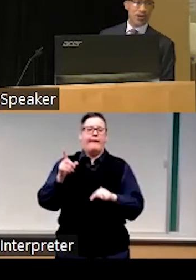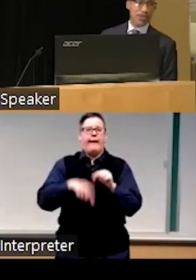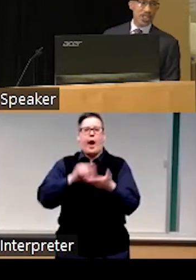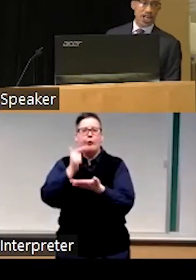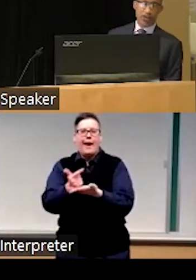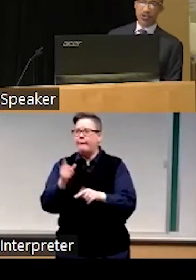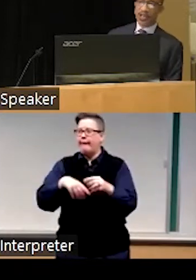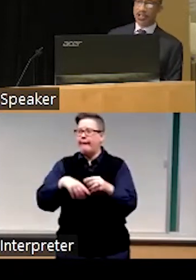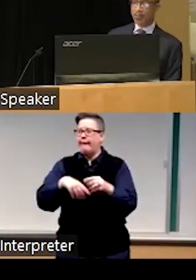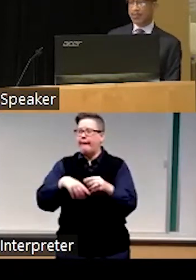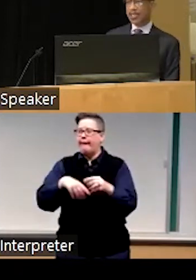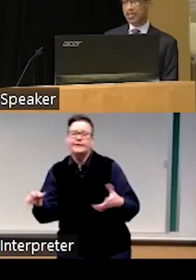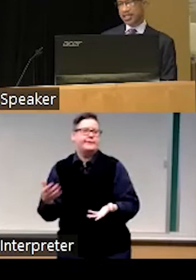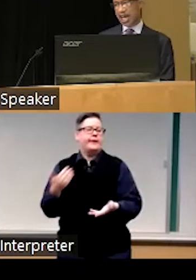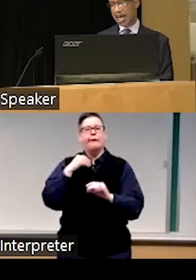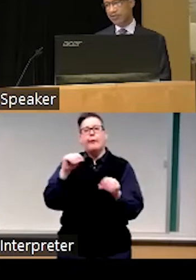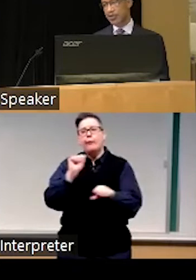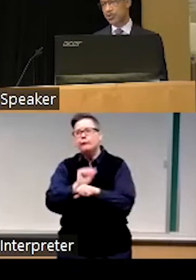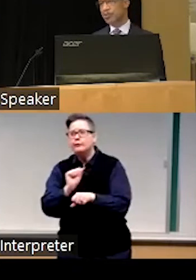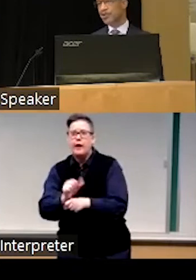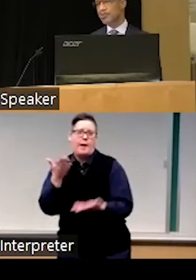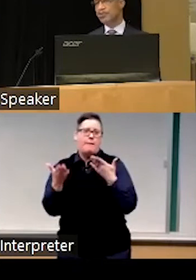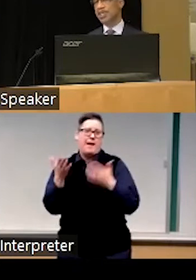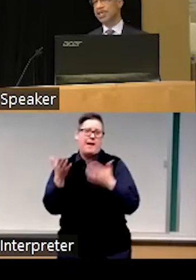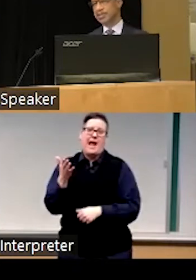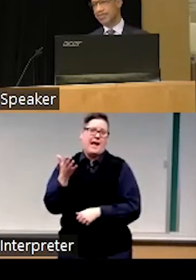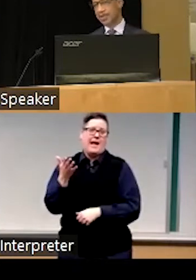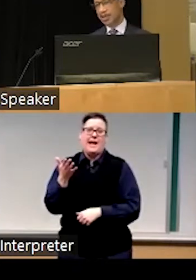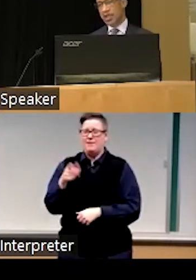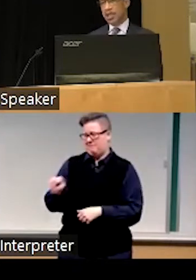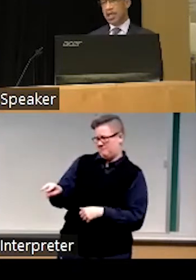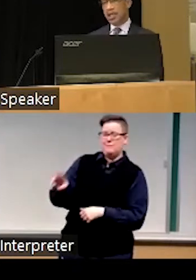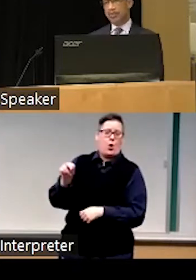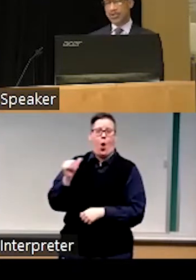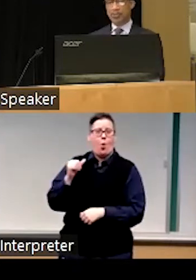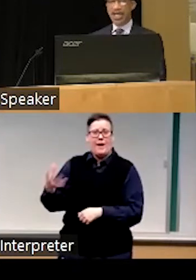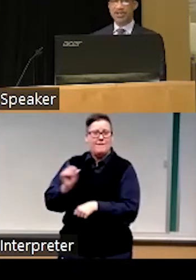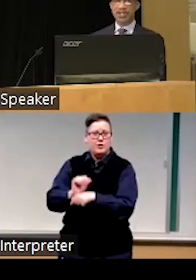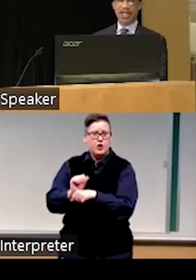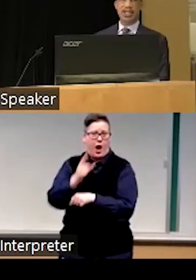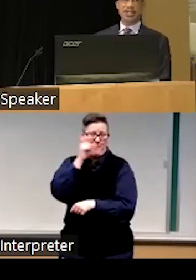become unemployed or they may be denied future employment because of the Discrimination that